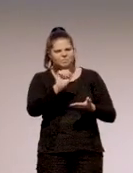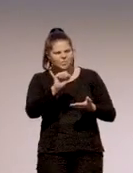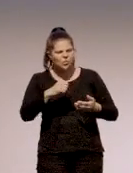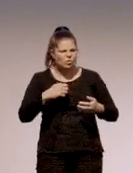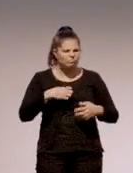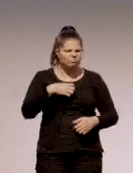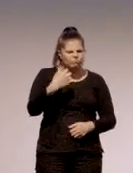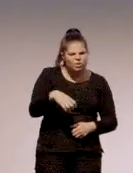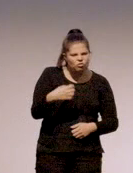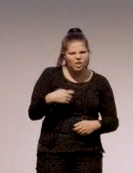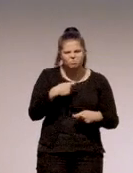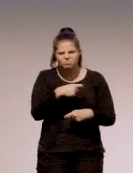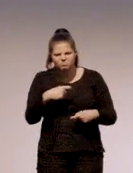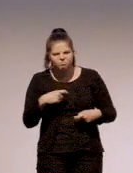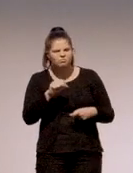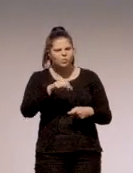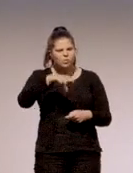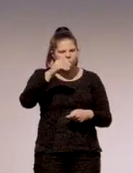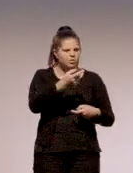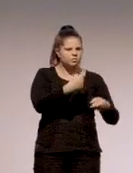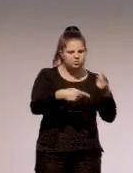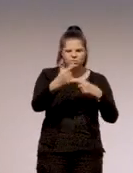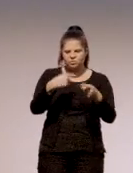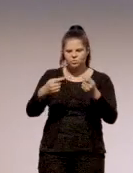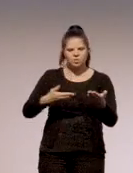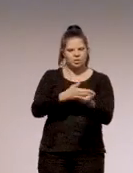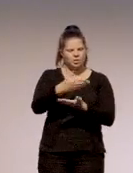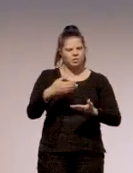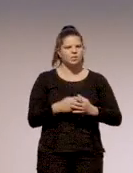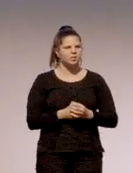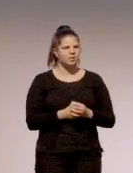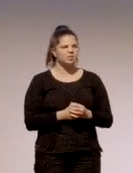'Cause I mean, you know, we talk around people with disabilities not being something that holds them back